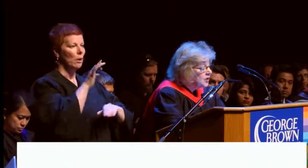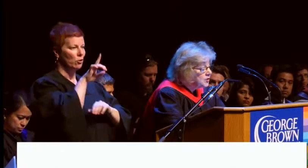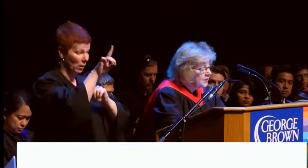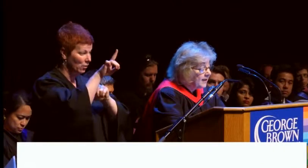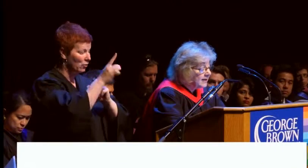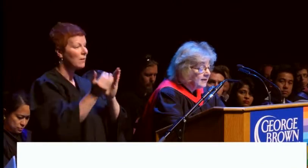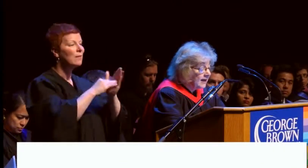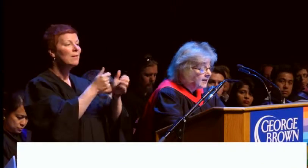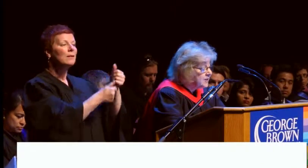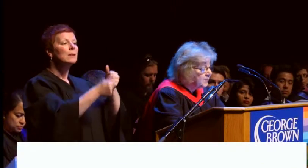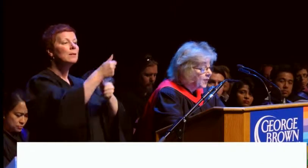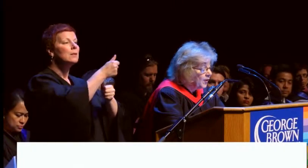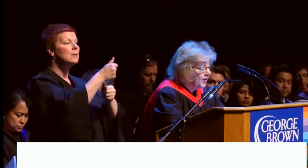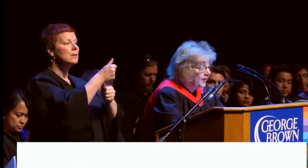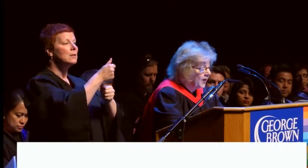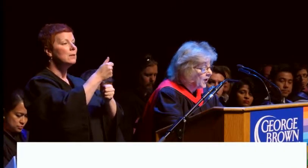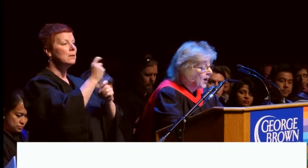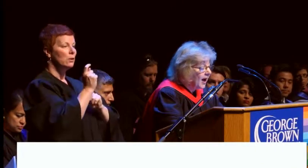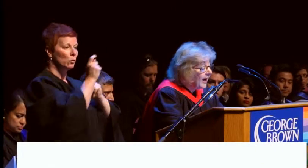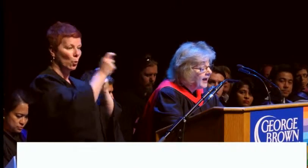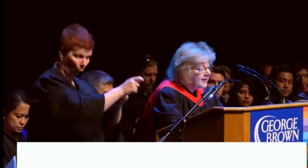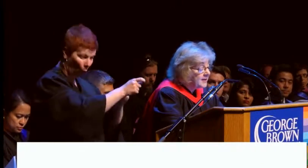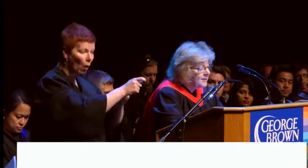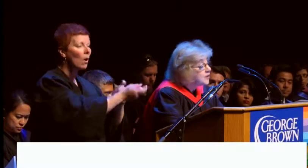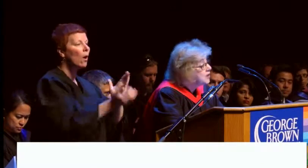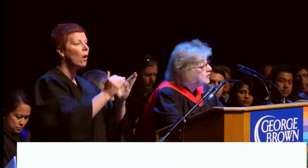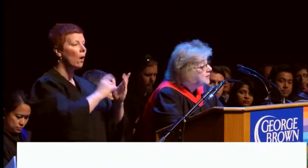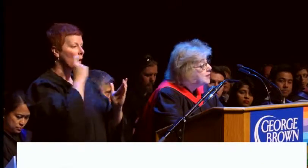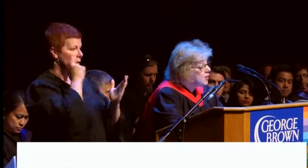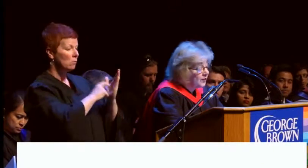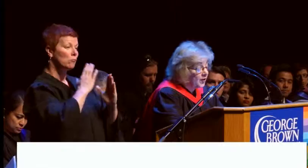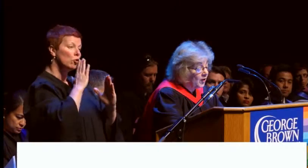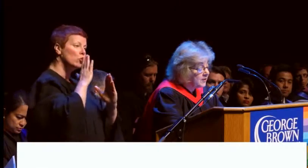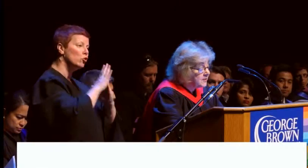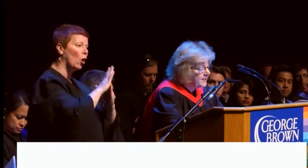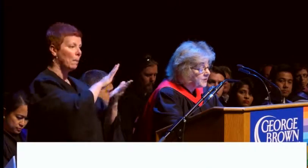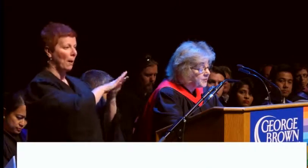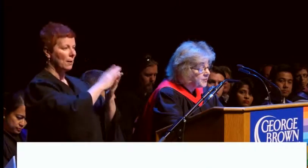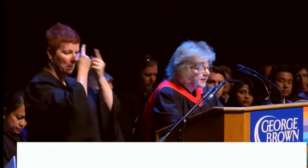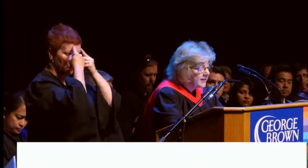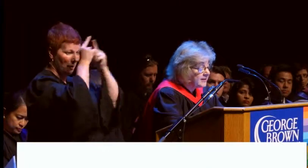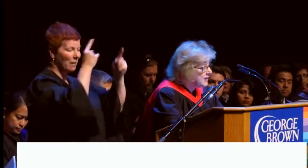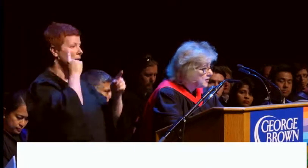TO RECOGNIZE BOTH THEIR HIGH ACADEMIC ACHIEVEMENT OVER ALL SEMESTERS IN THE CENTRE